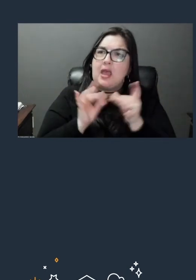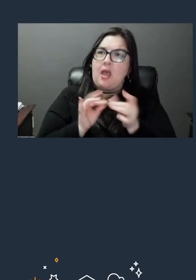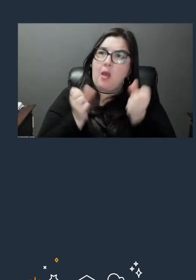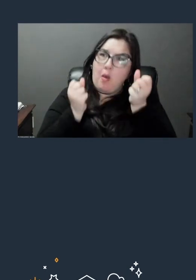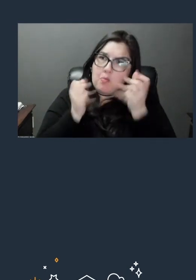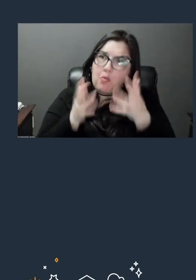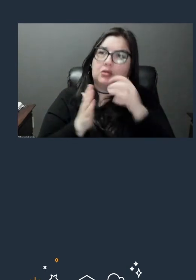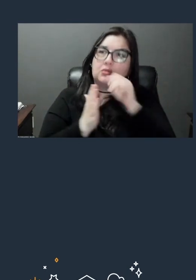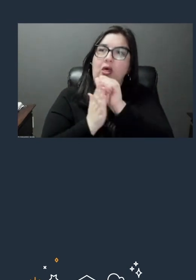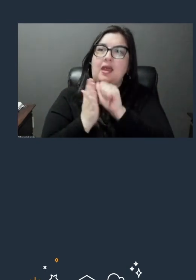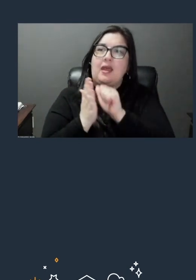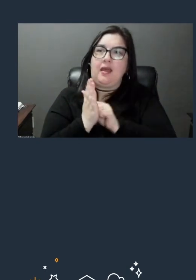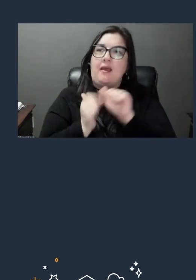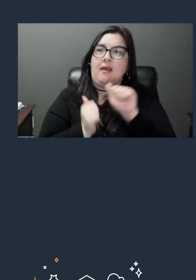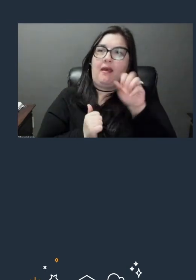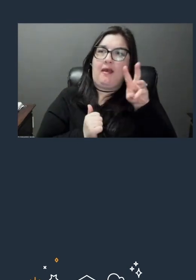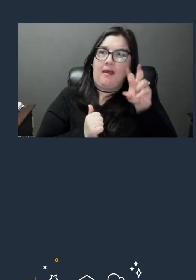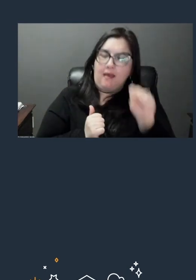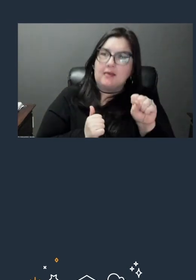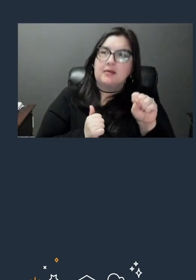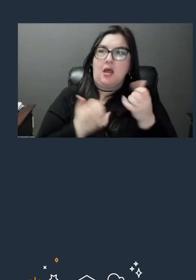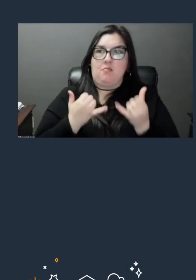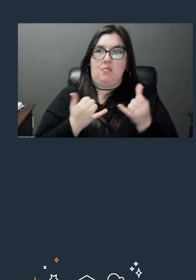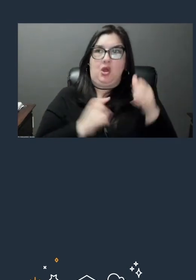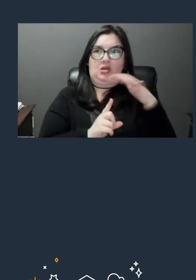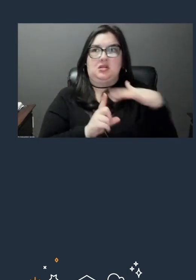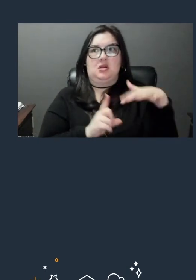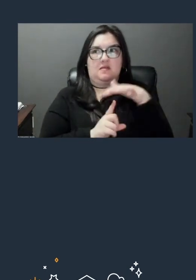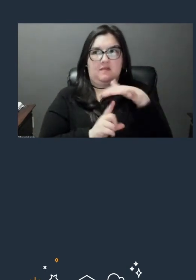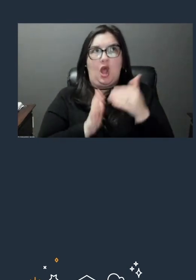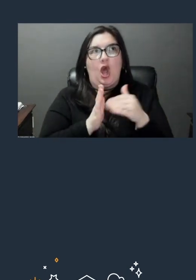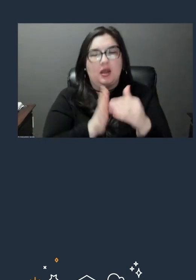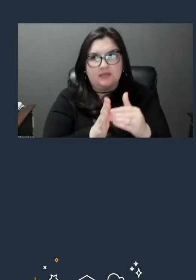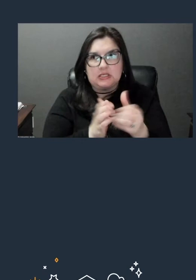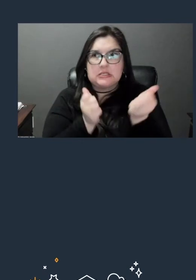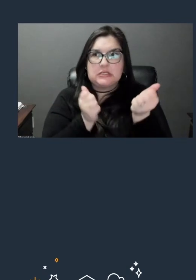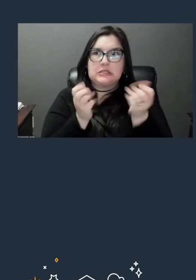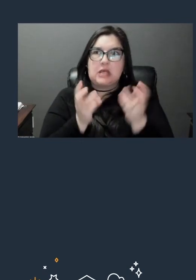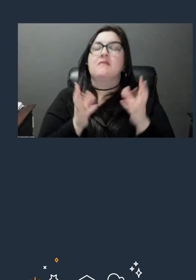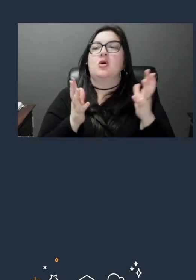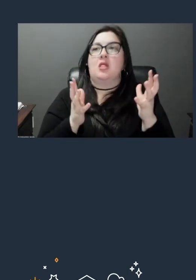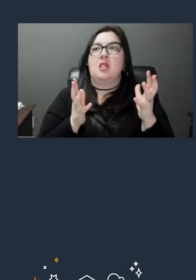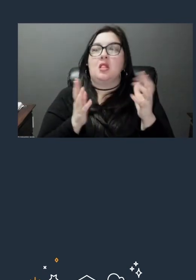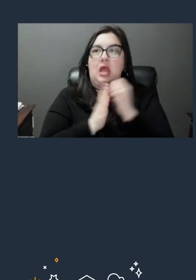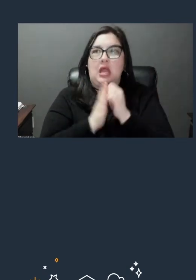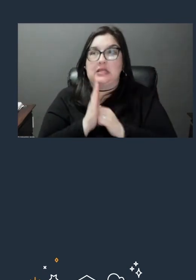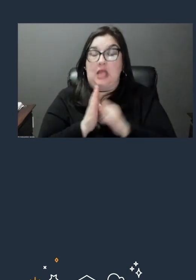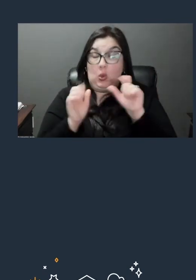The modern environment often involves several, maybe many accounts. Could be thousands! - It could be thousands of accounts, right? - Yeah.